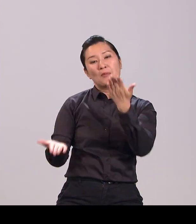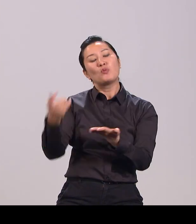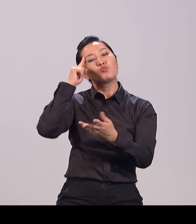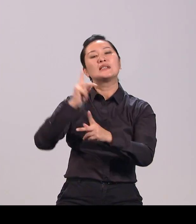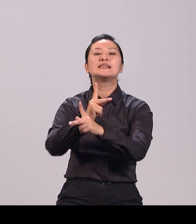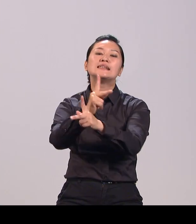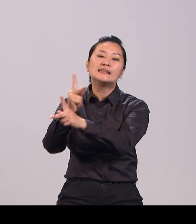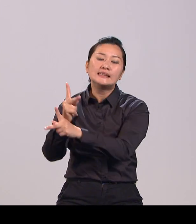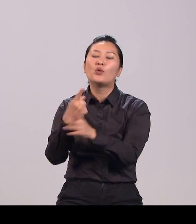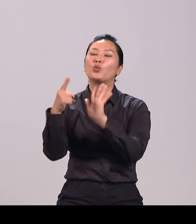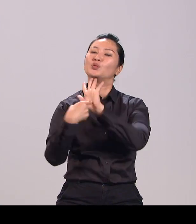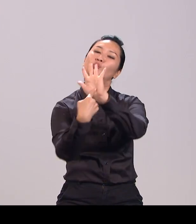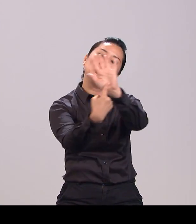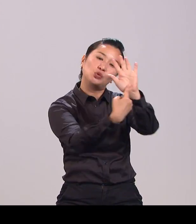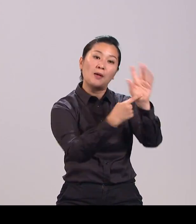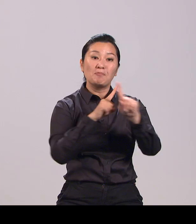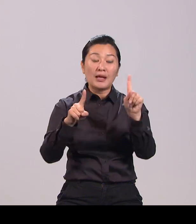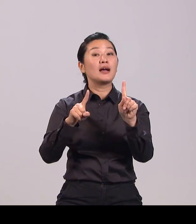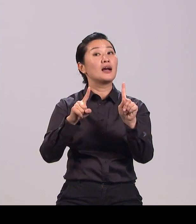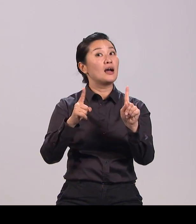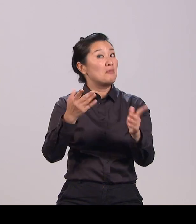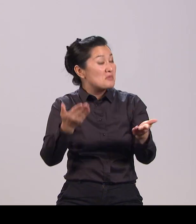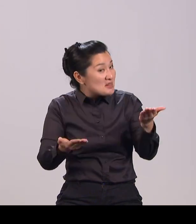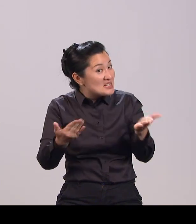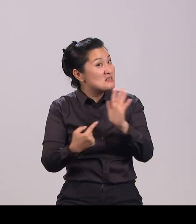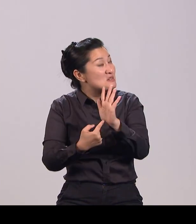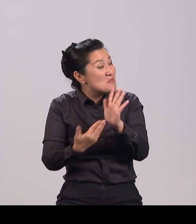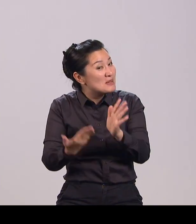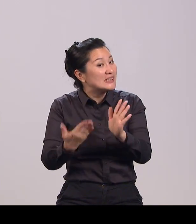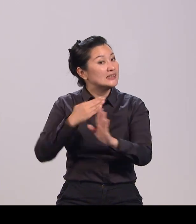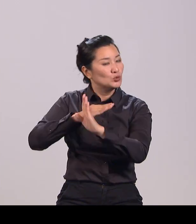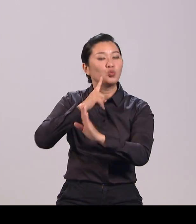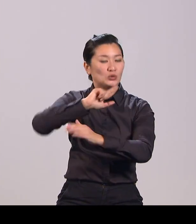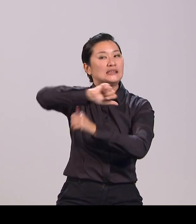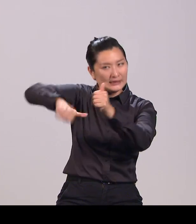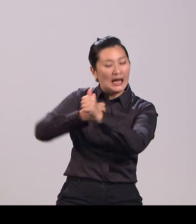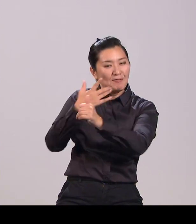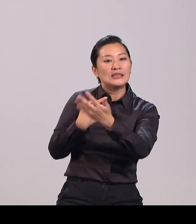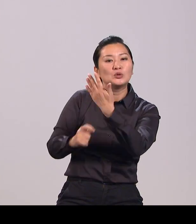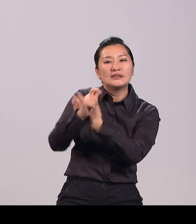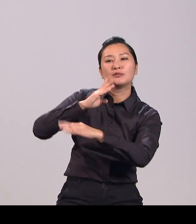but it could also be in response to a real threat that we have heard about.